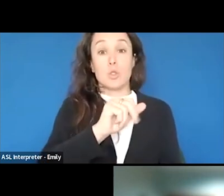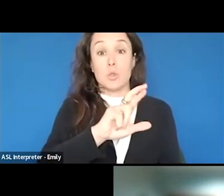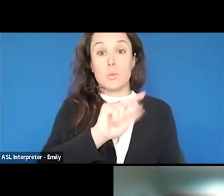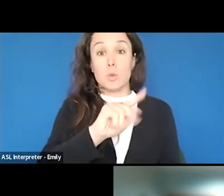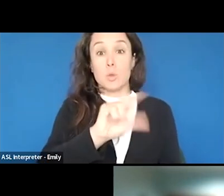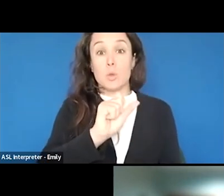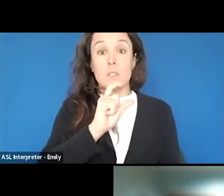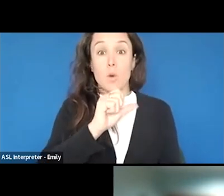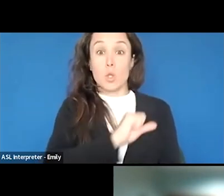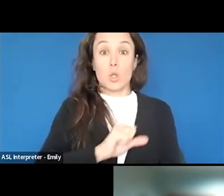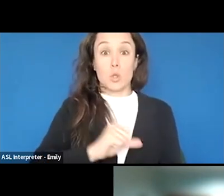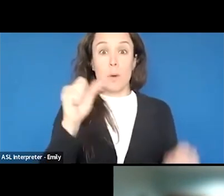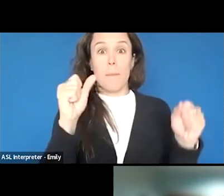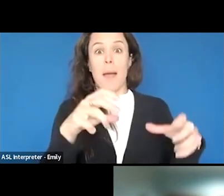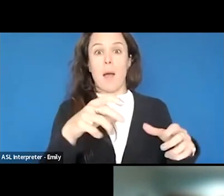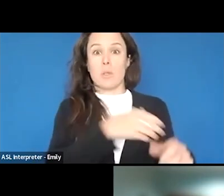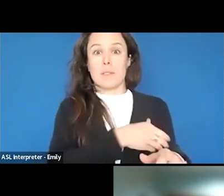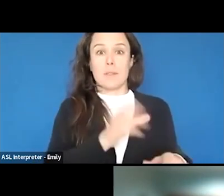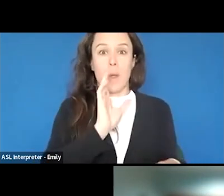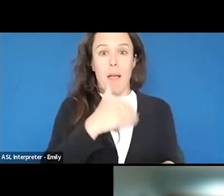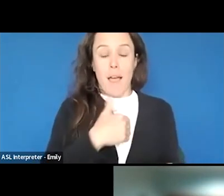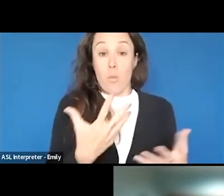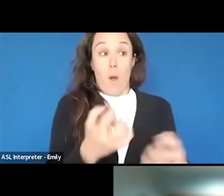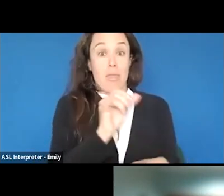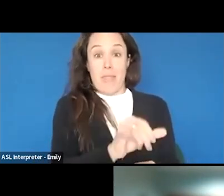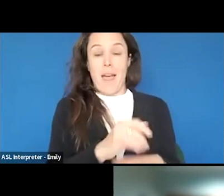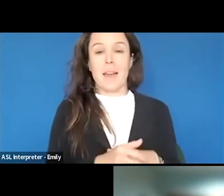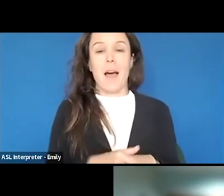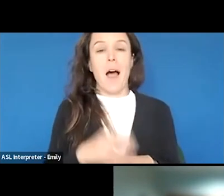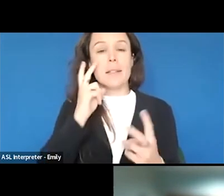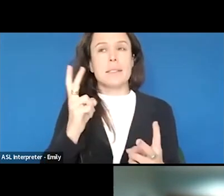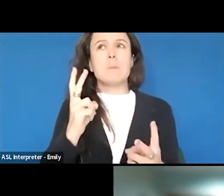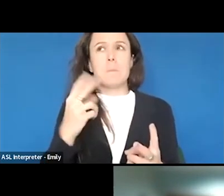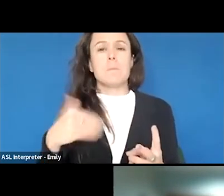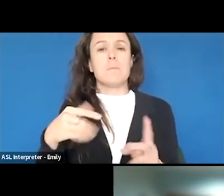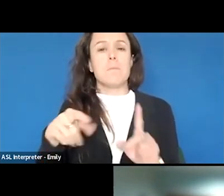That's what we want and I see a great and positive future in that design. Thank you.